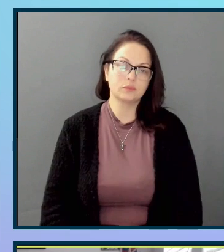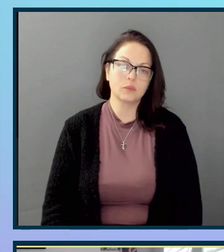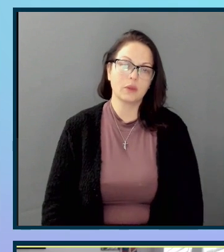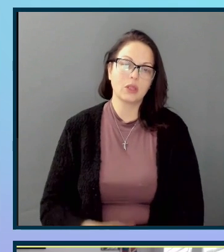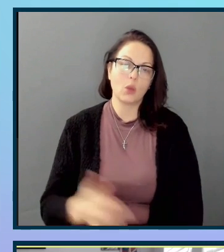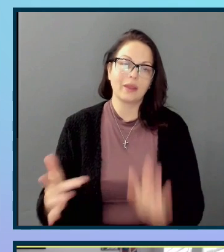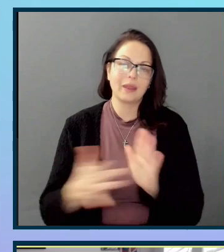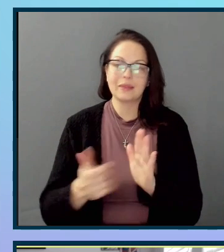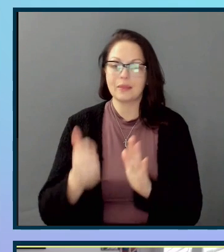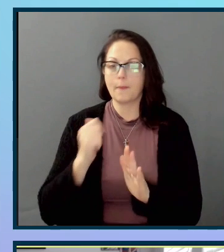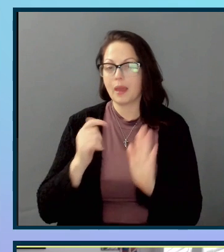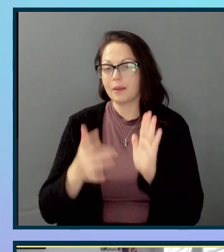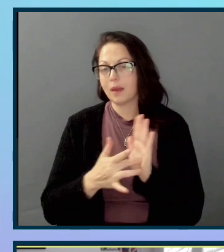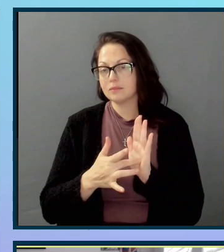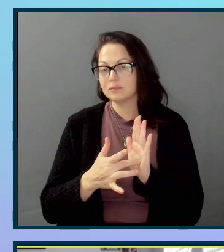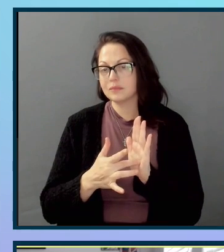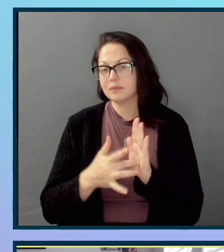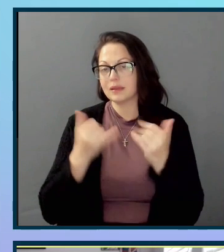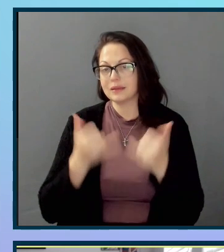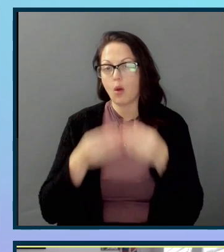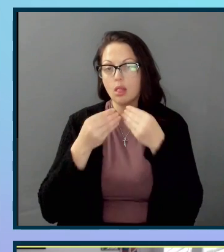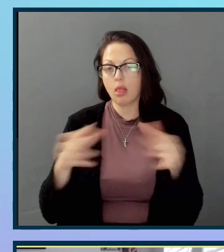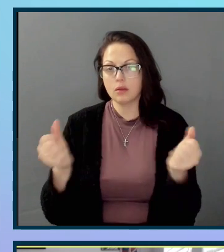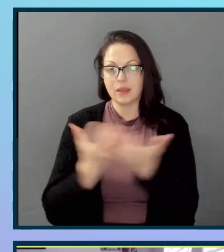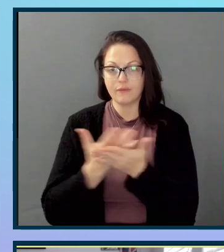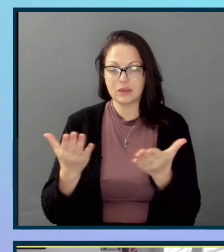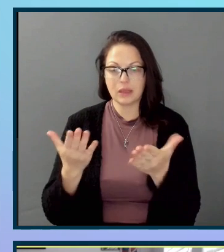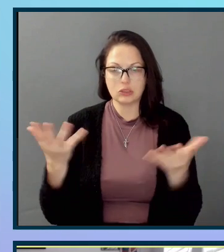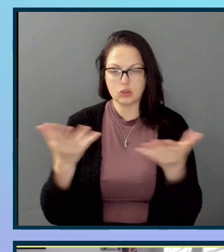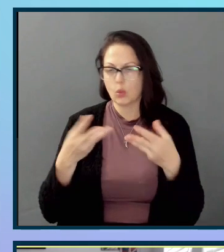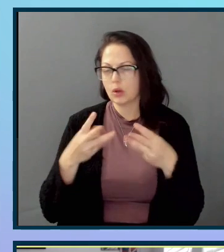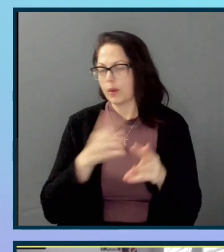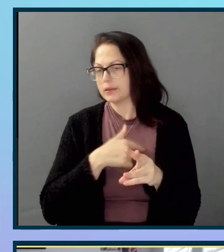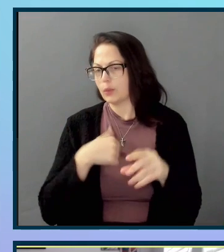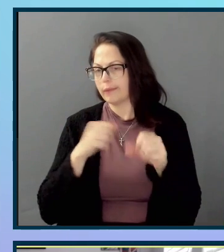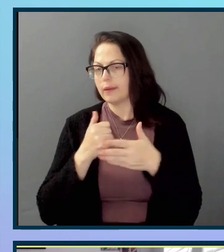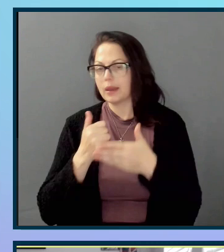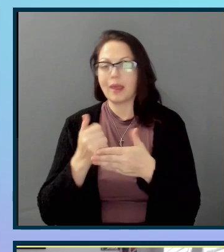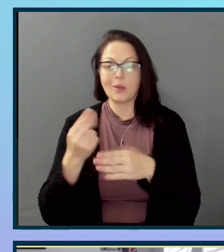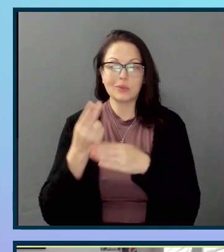and now he's lost everything, right? So what are ways that we can actually help our users? What are some patterns?